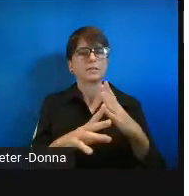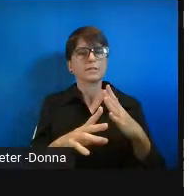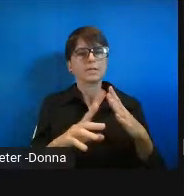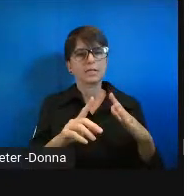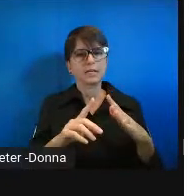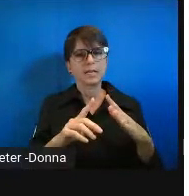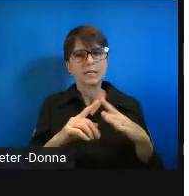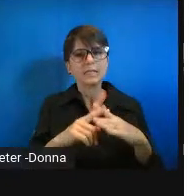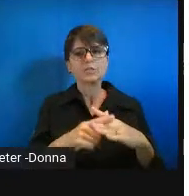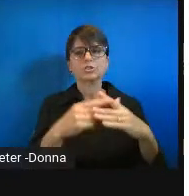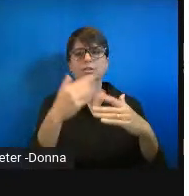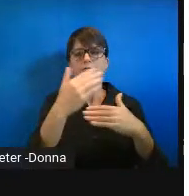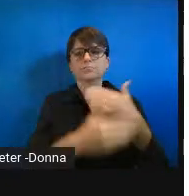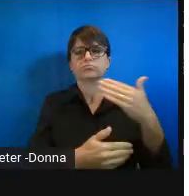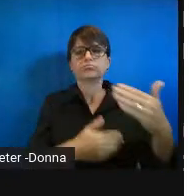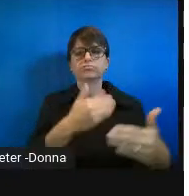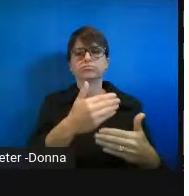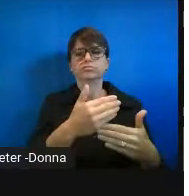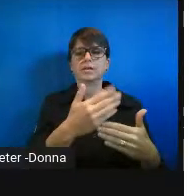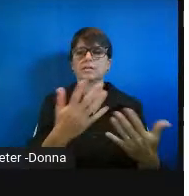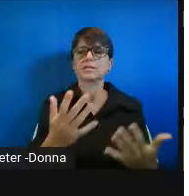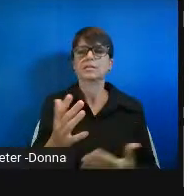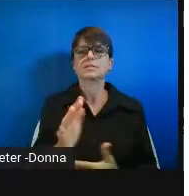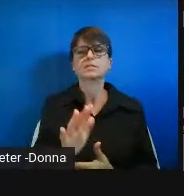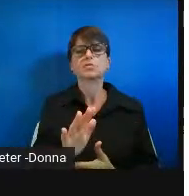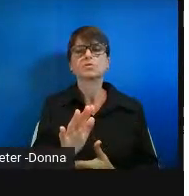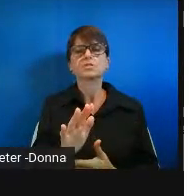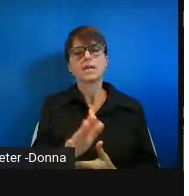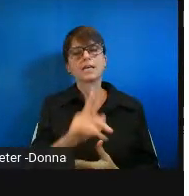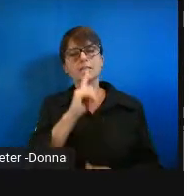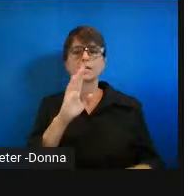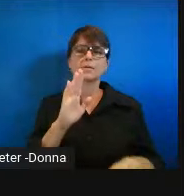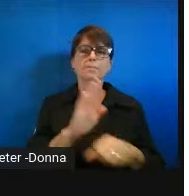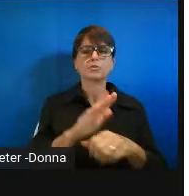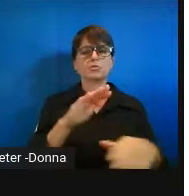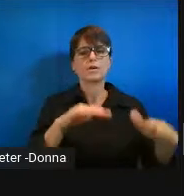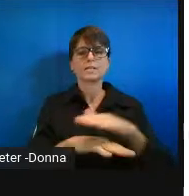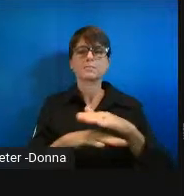The accessibility initiative says to include a commitment to accessibility